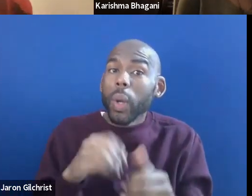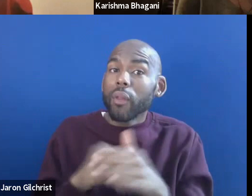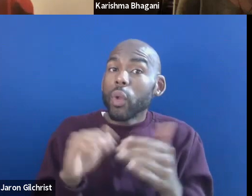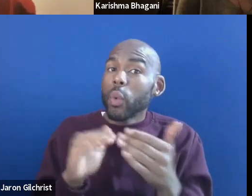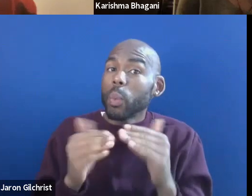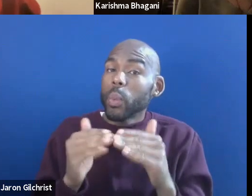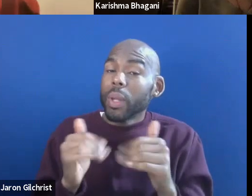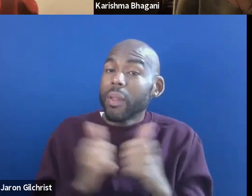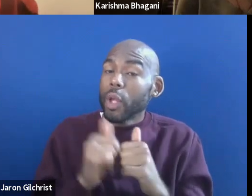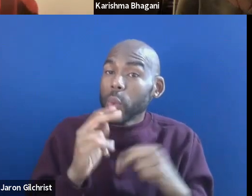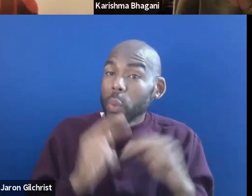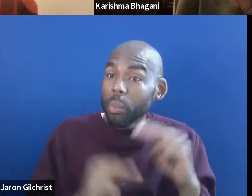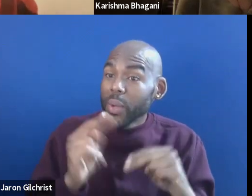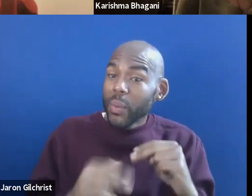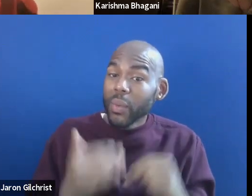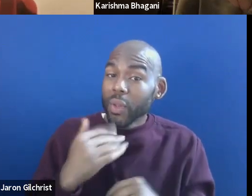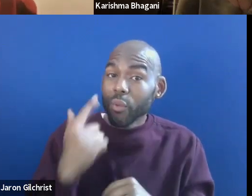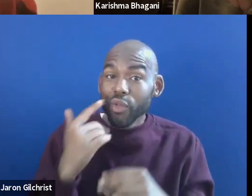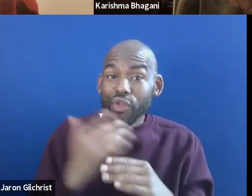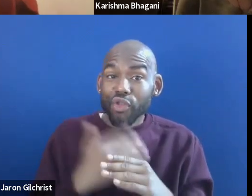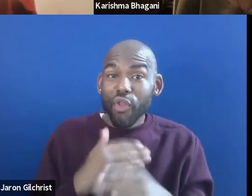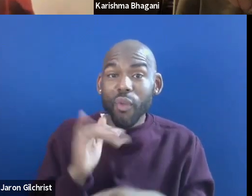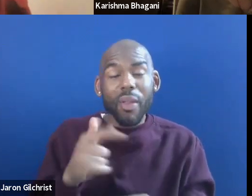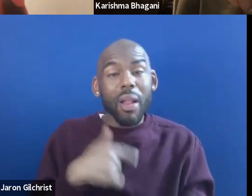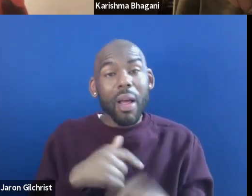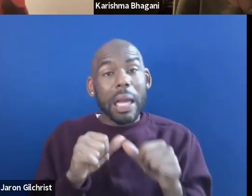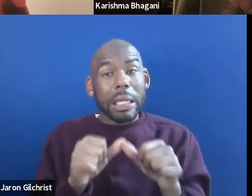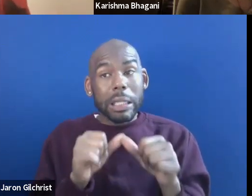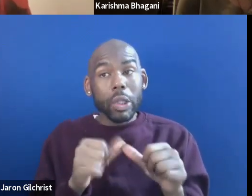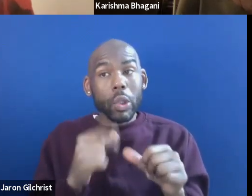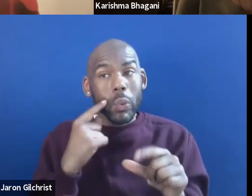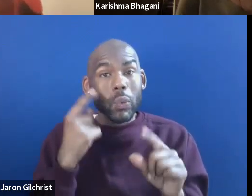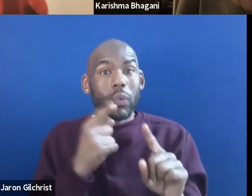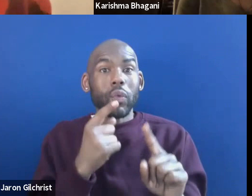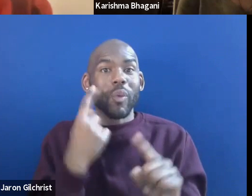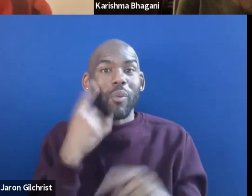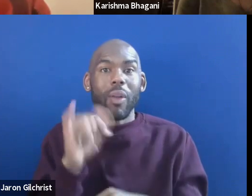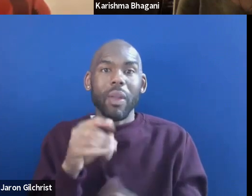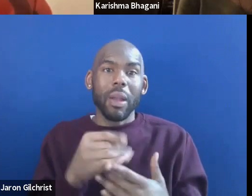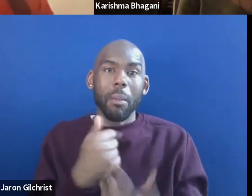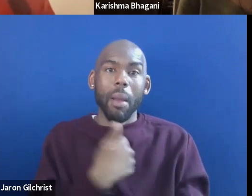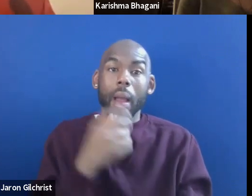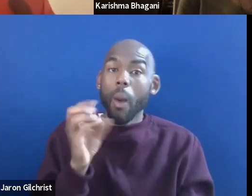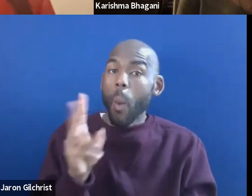So thank you for sharing that. I continue to strive to apply that in my own work as well have fun and when you're not having fun